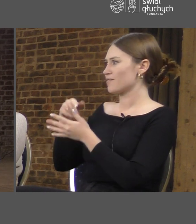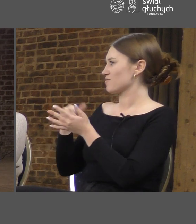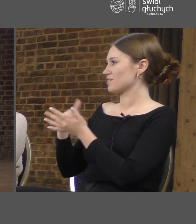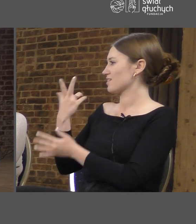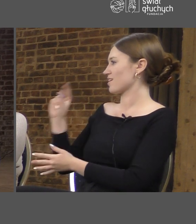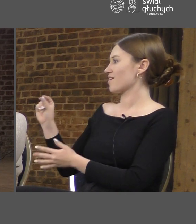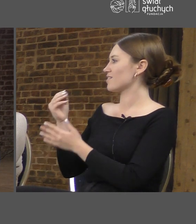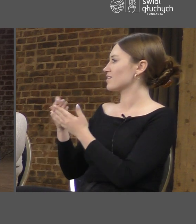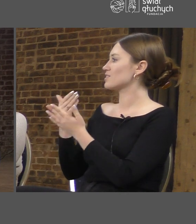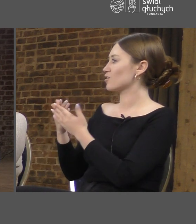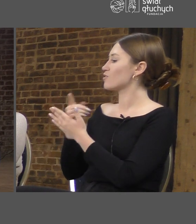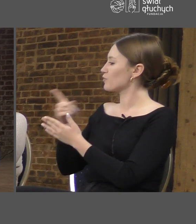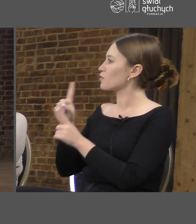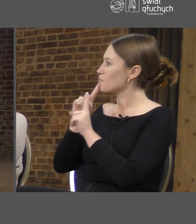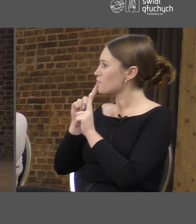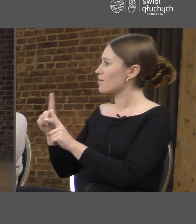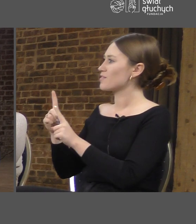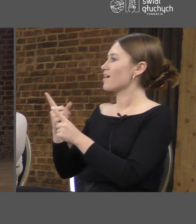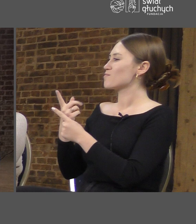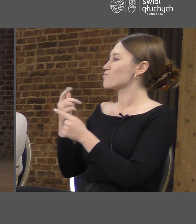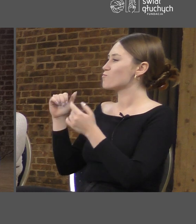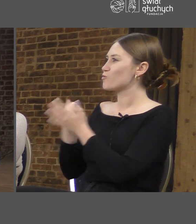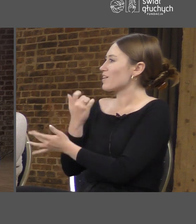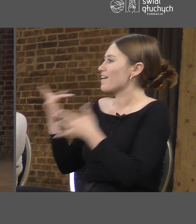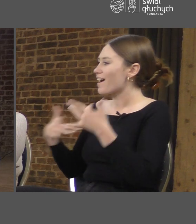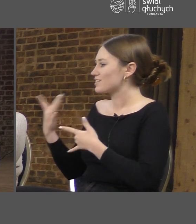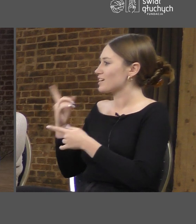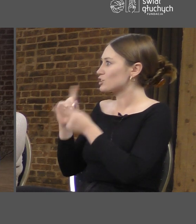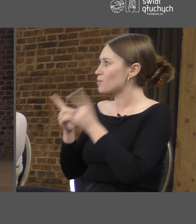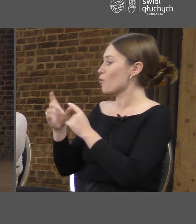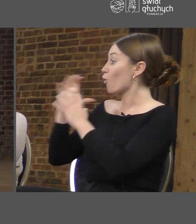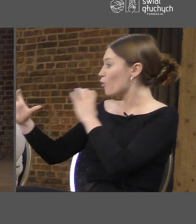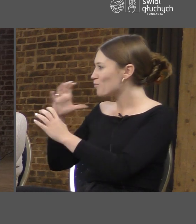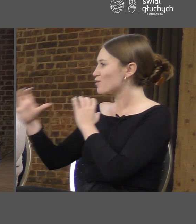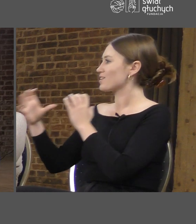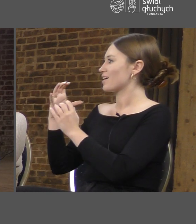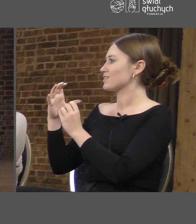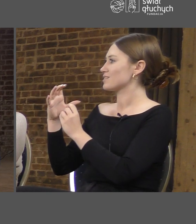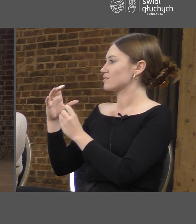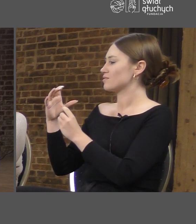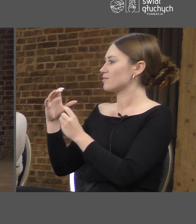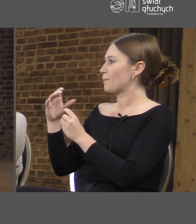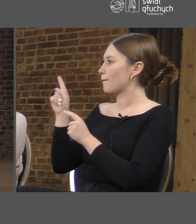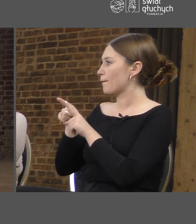because it is really reaction important, communication with the airport.